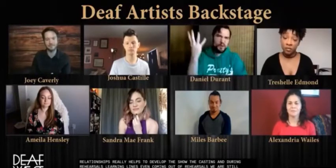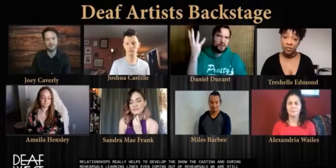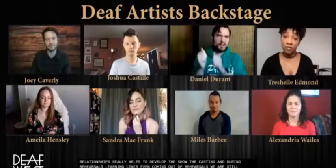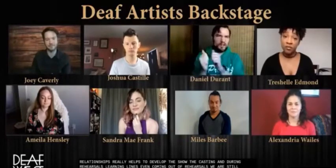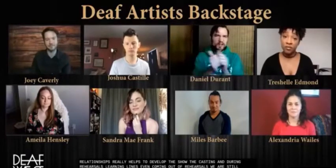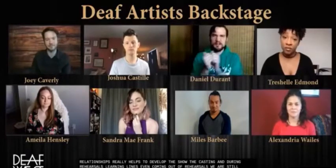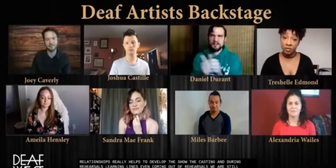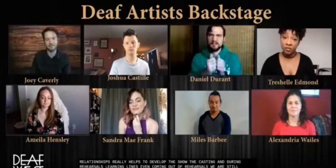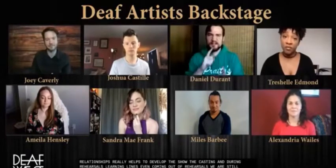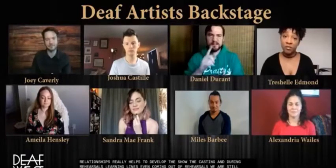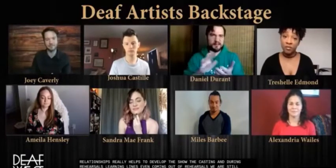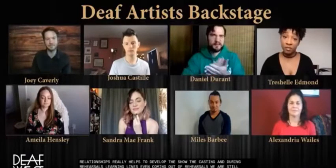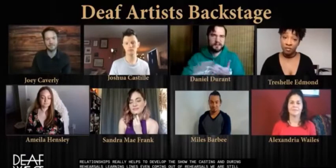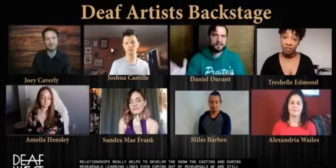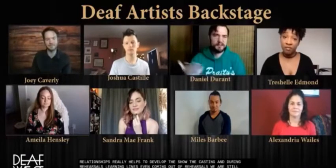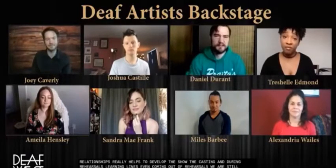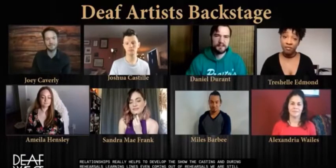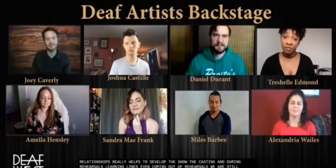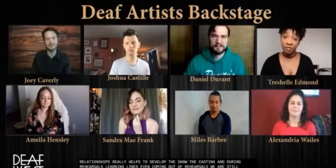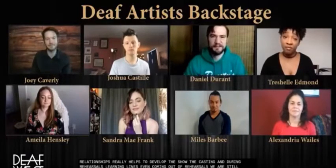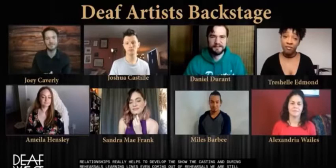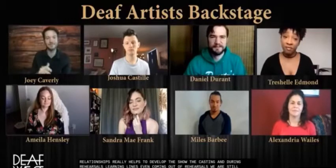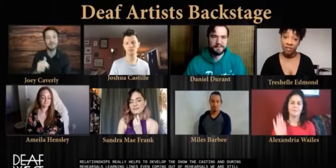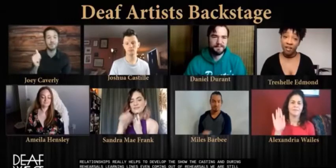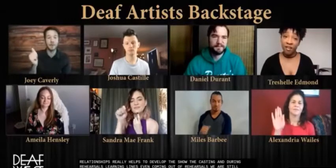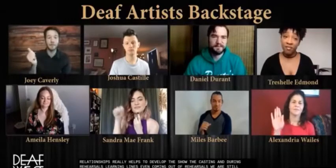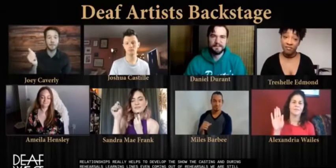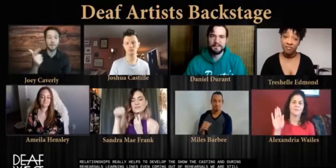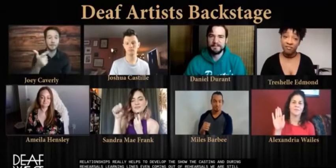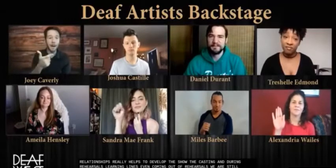and coming together was such a growing experience.